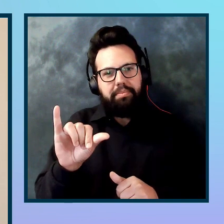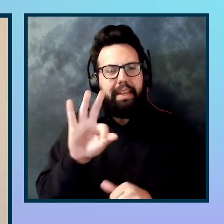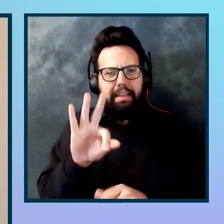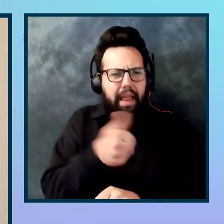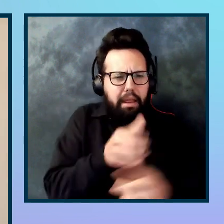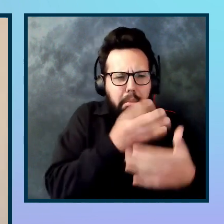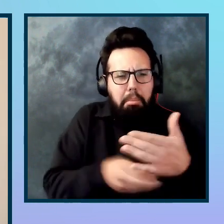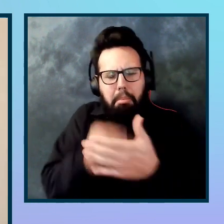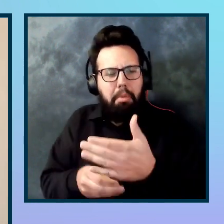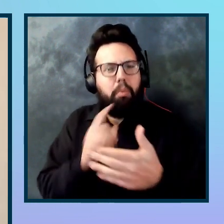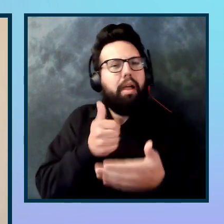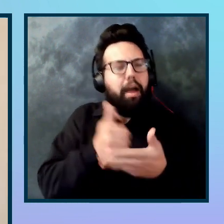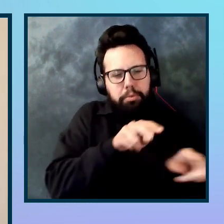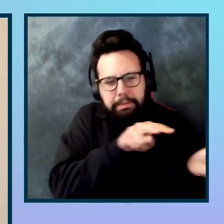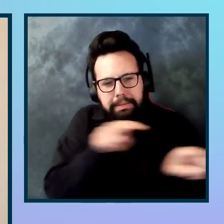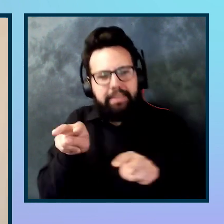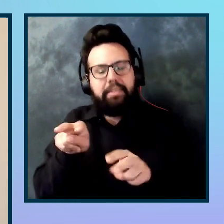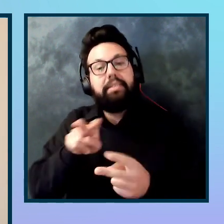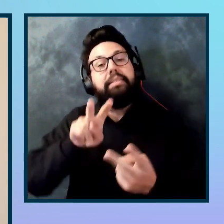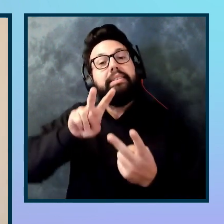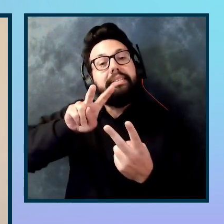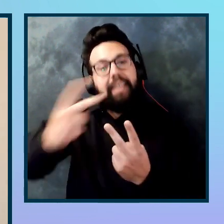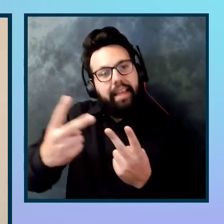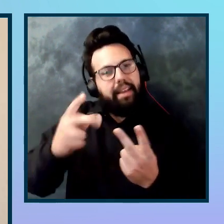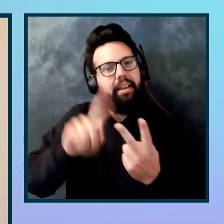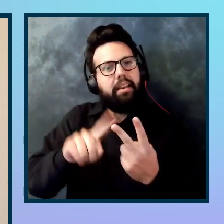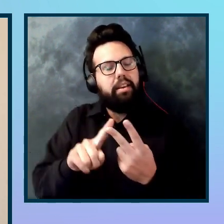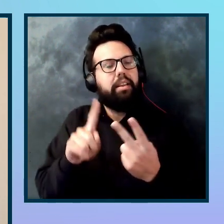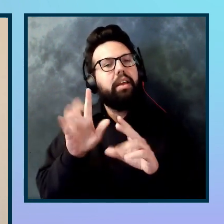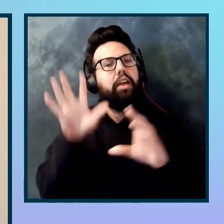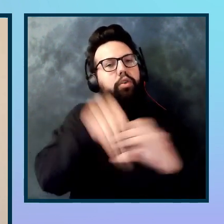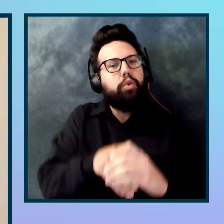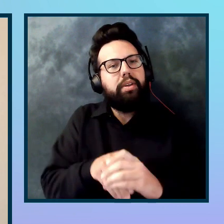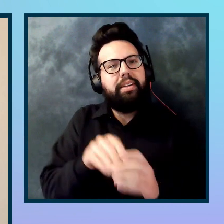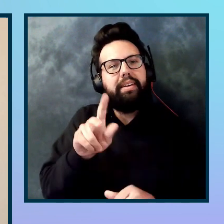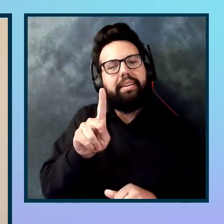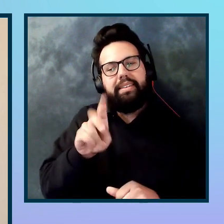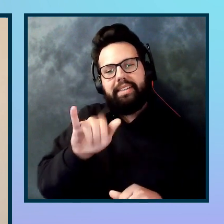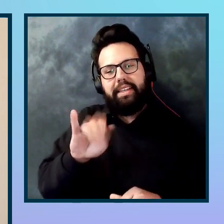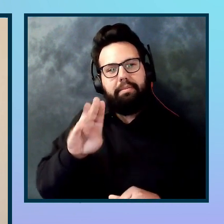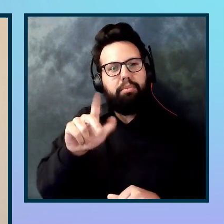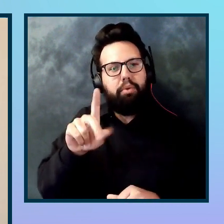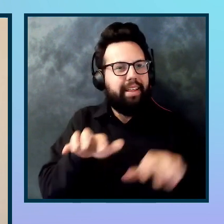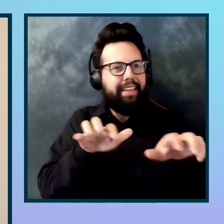just a general keyboard user experience AC. That covers general cases and just makes sure